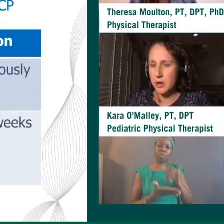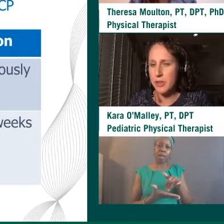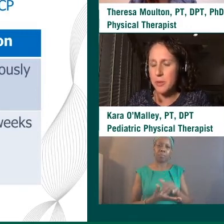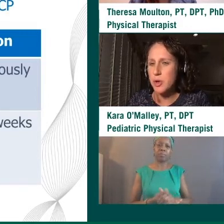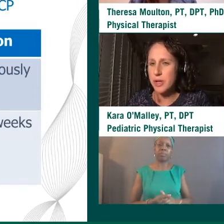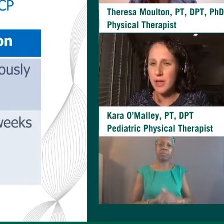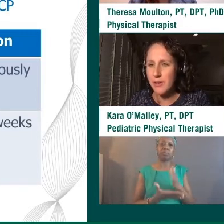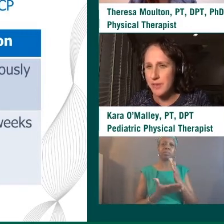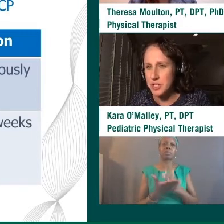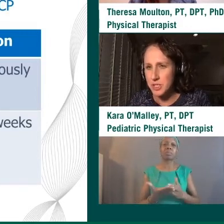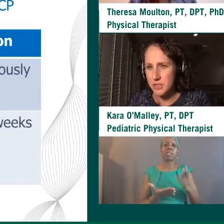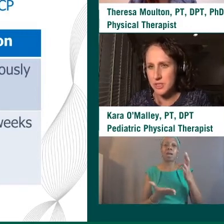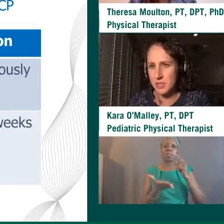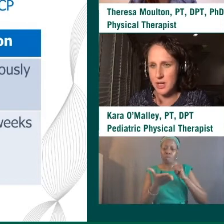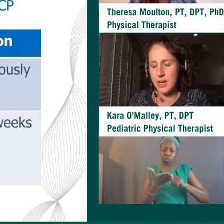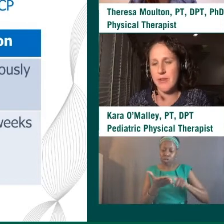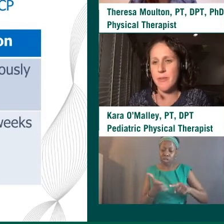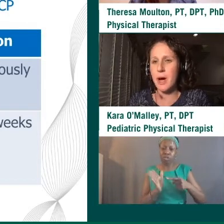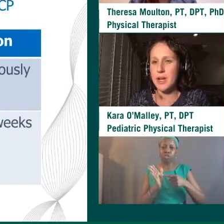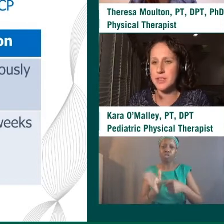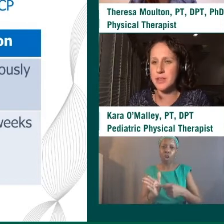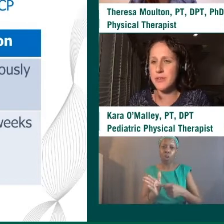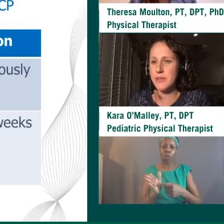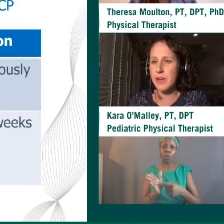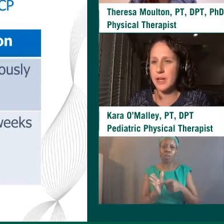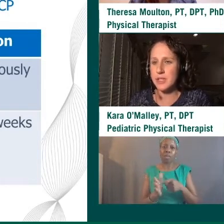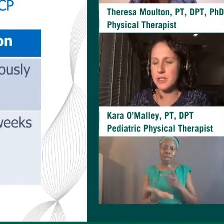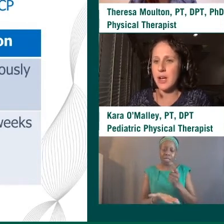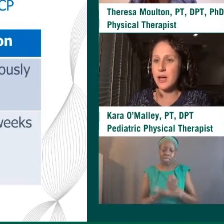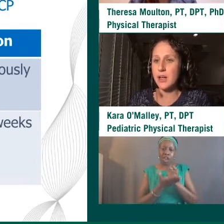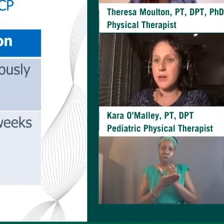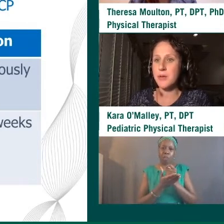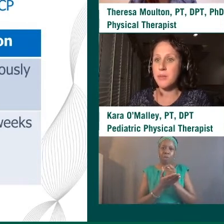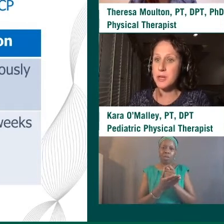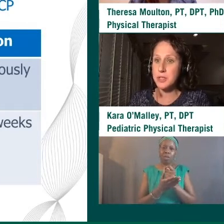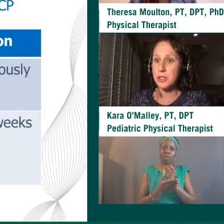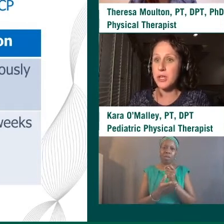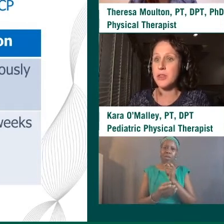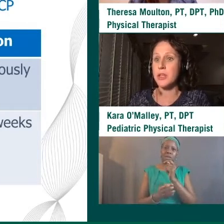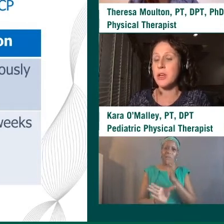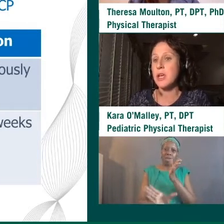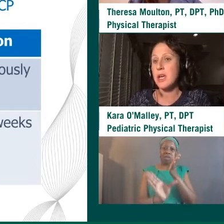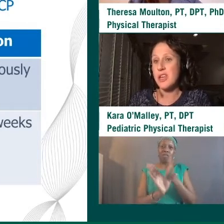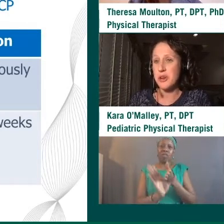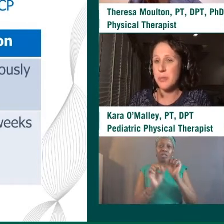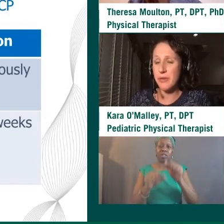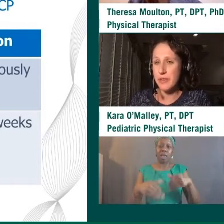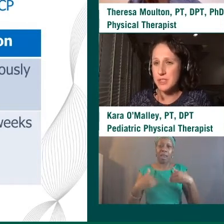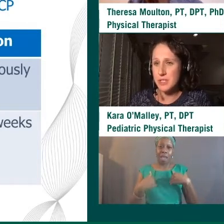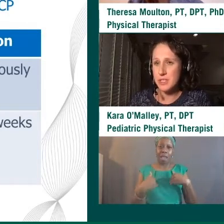or therapeutic interventions can have positive effects on muscle length and either preventing